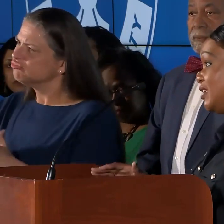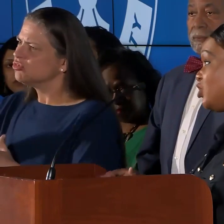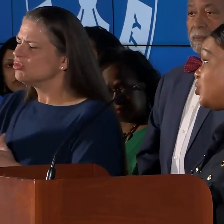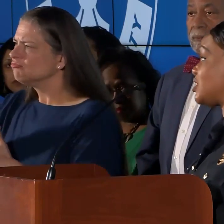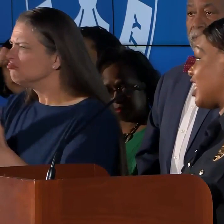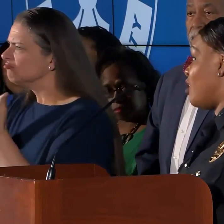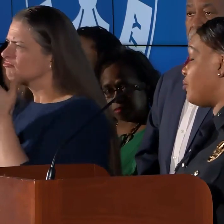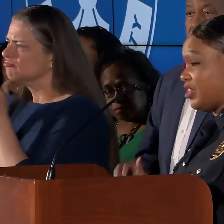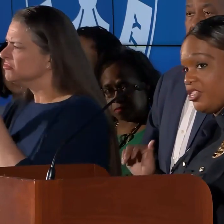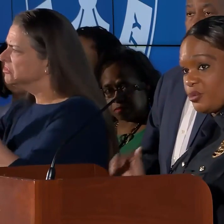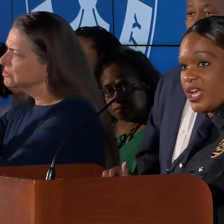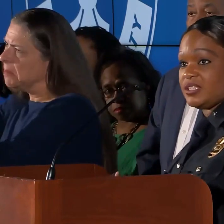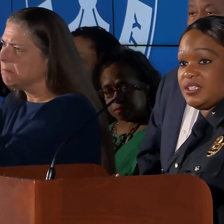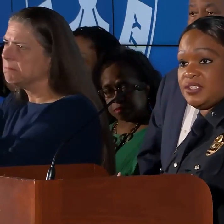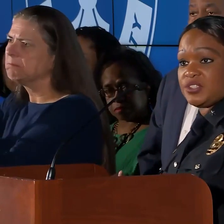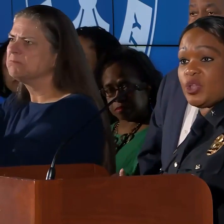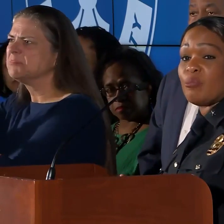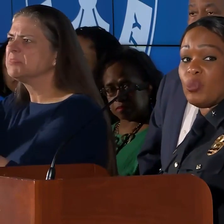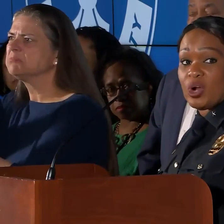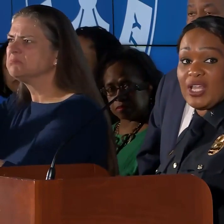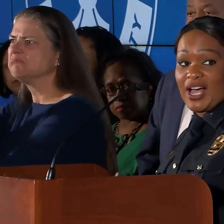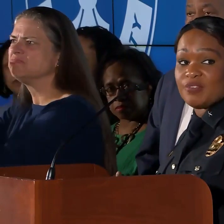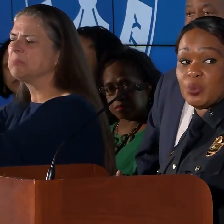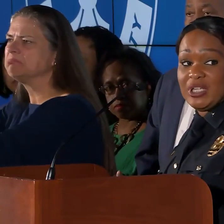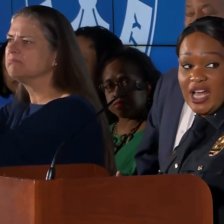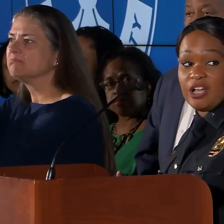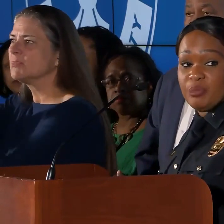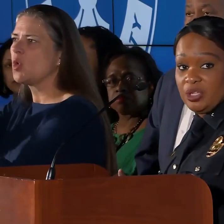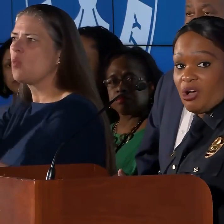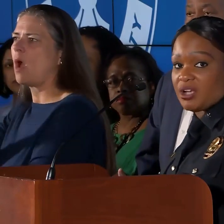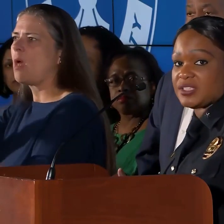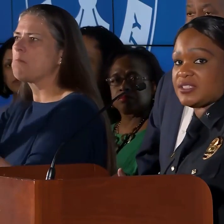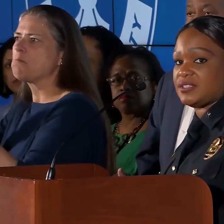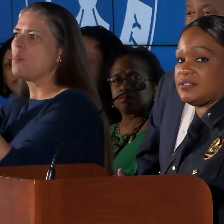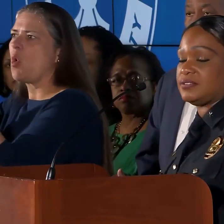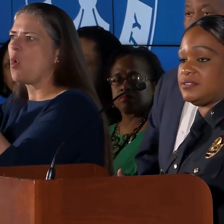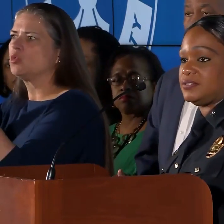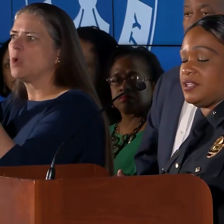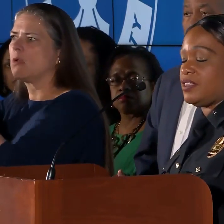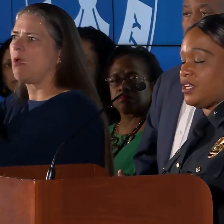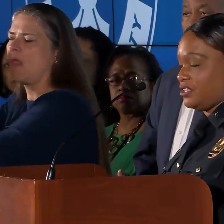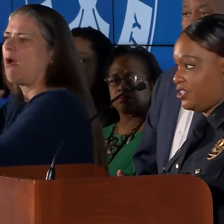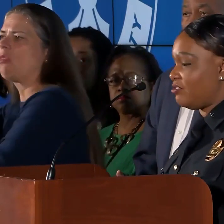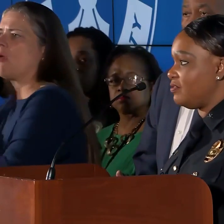in to stop the threat so that more lives would not be lost. Thank you.